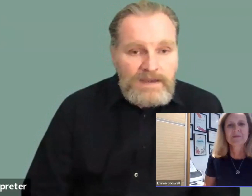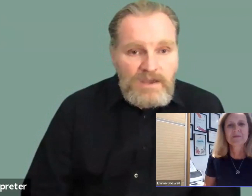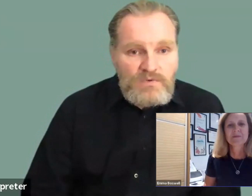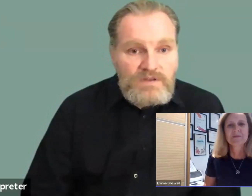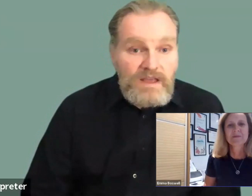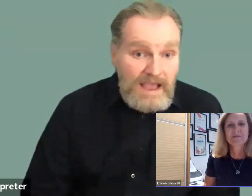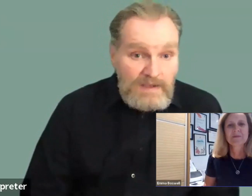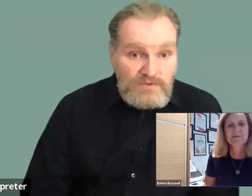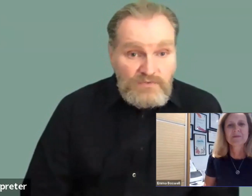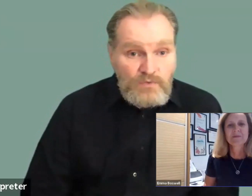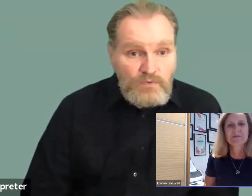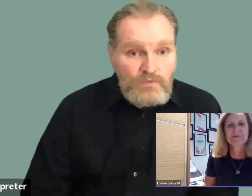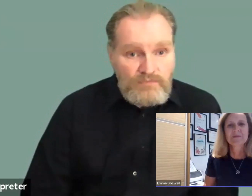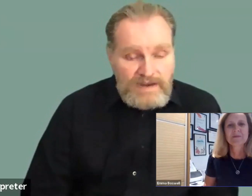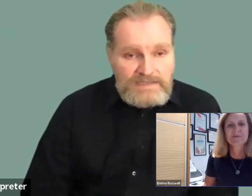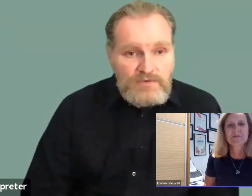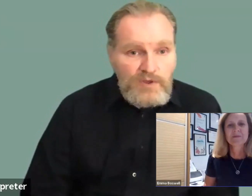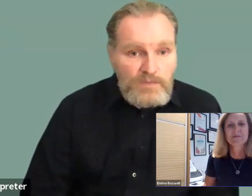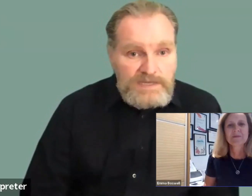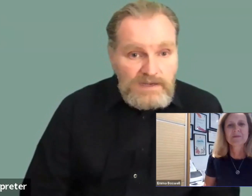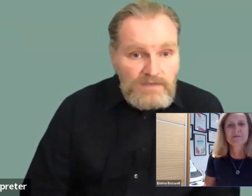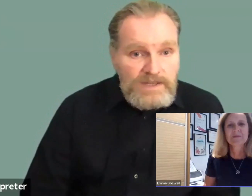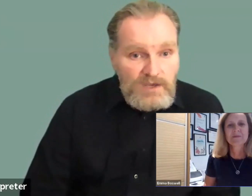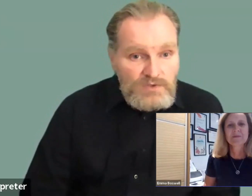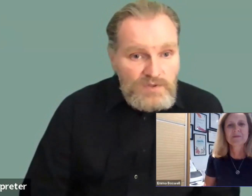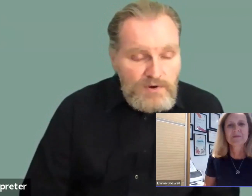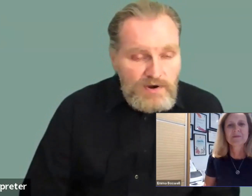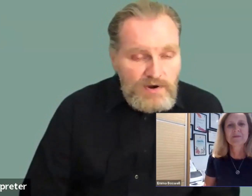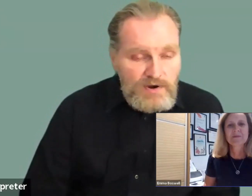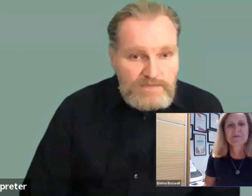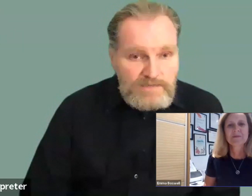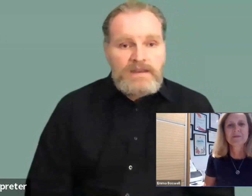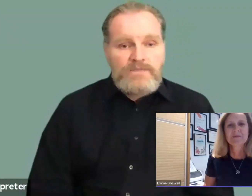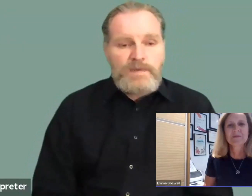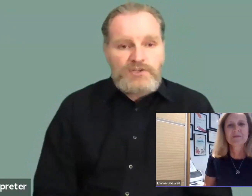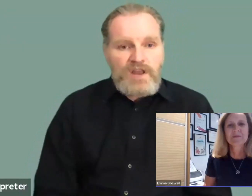And it goes out through the retina and the optic nerve, and it goes to the brain. If you imagine,